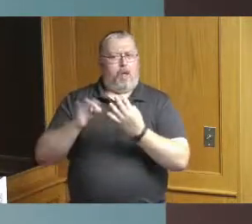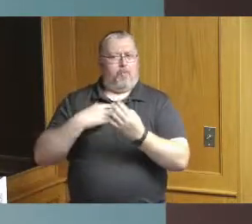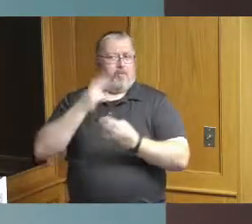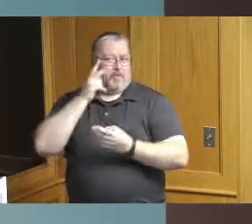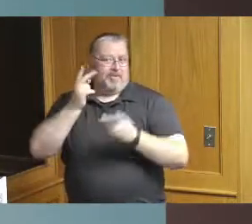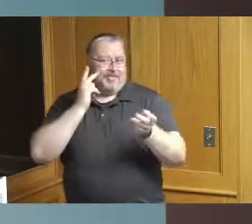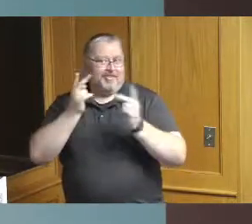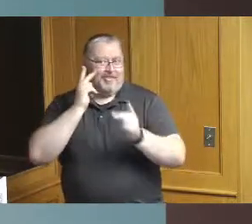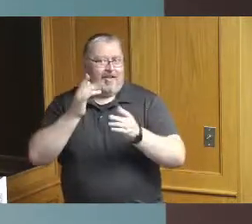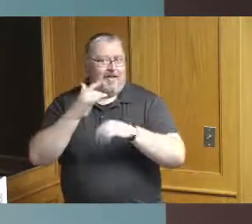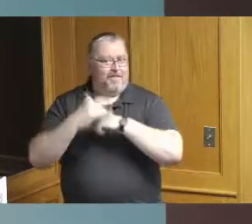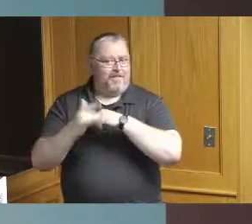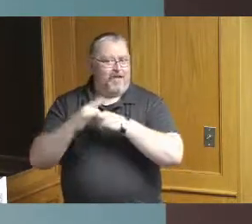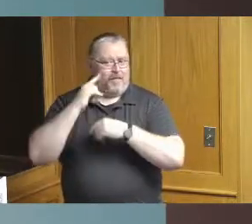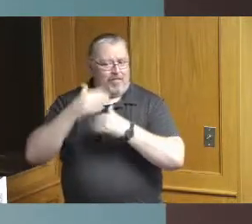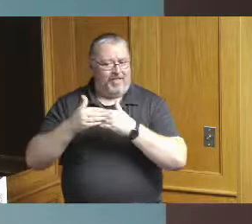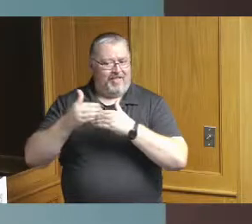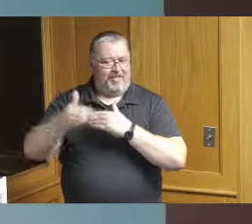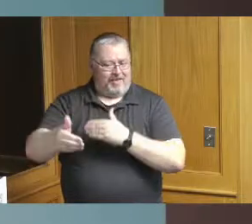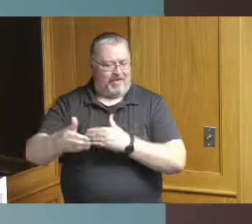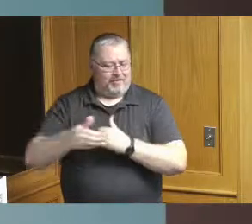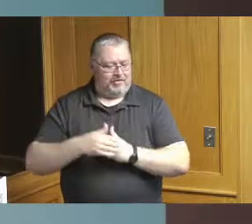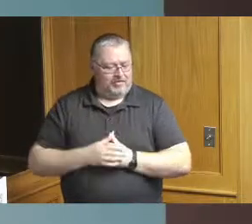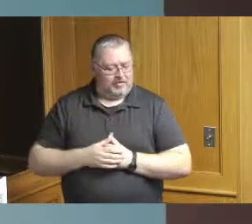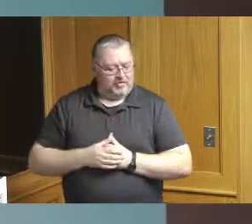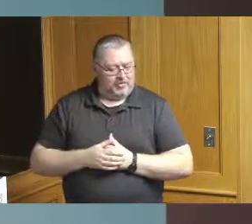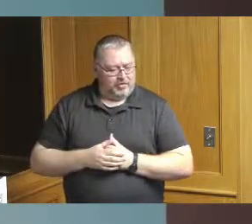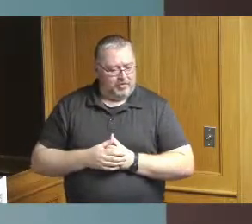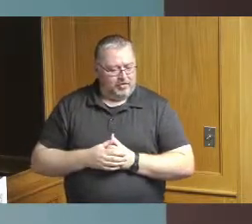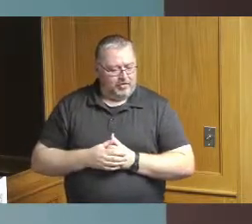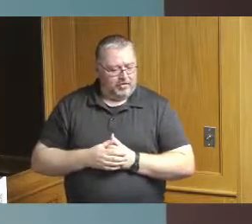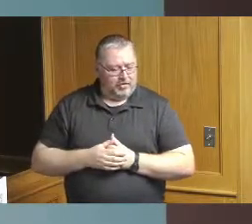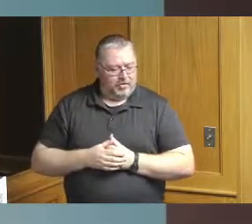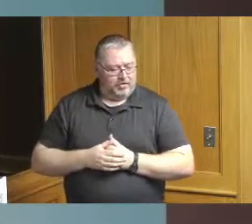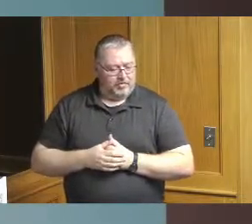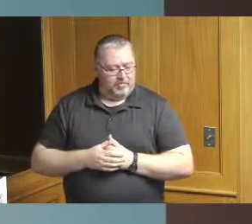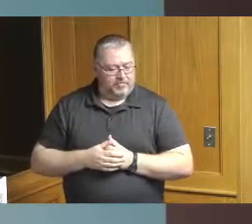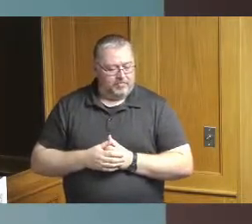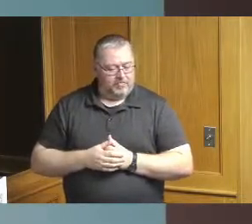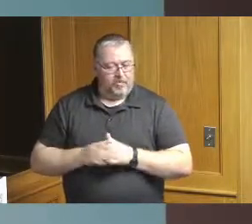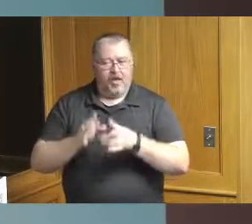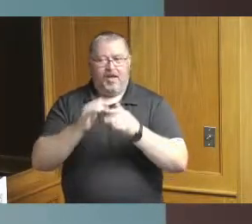and move us to the next uh you know line and efficiency and coordination between agencies